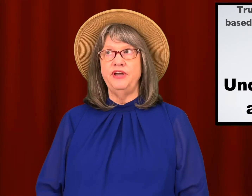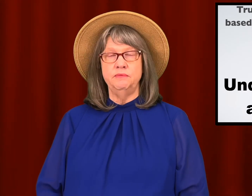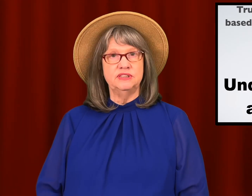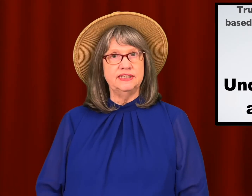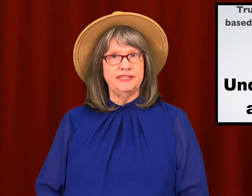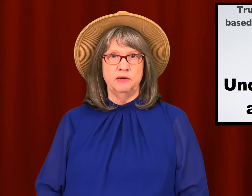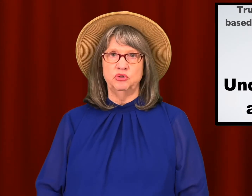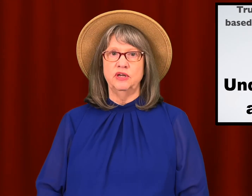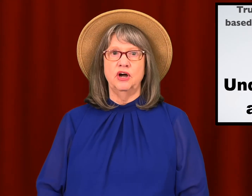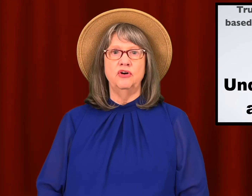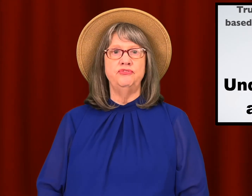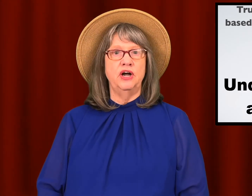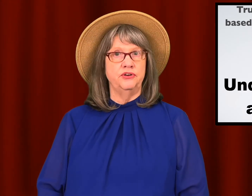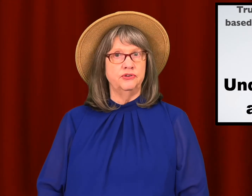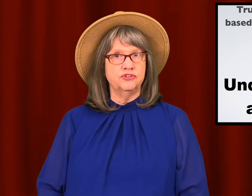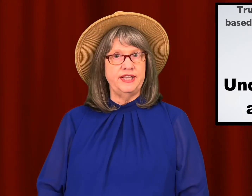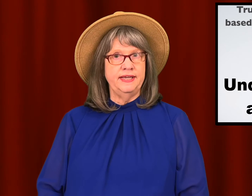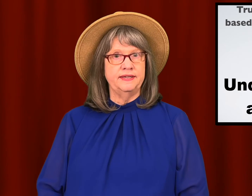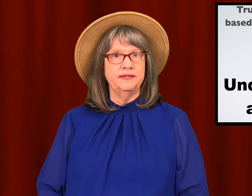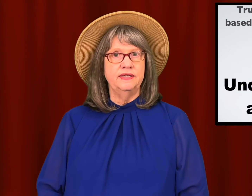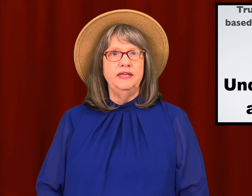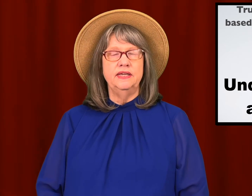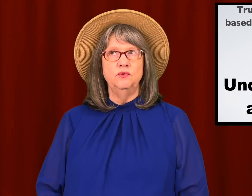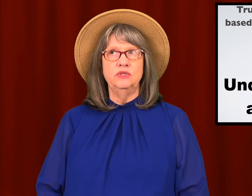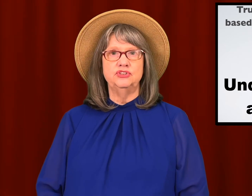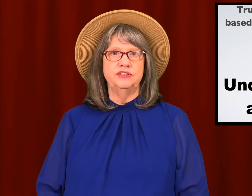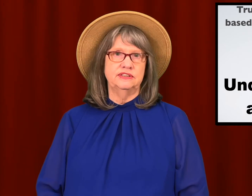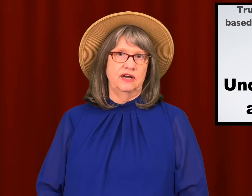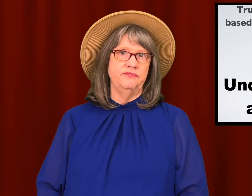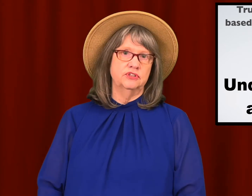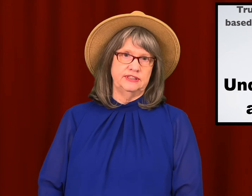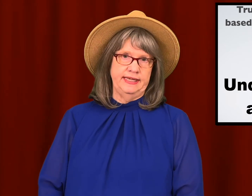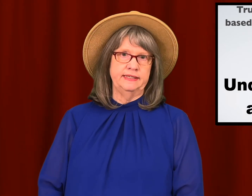famous example of "understand" in which the sign for stand is